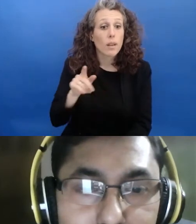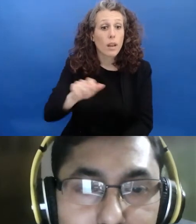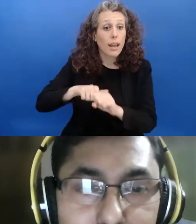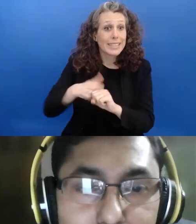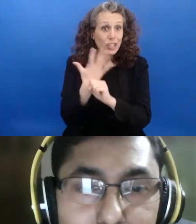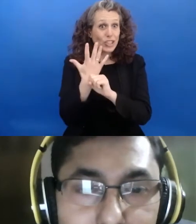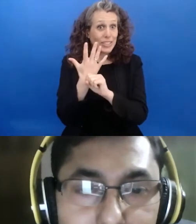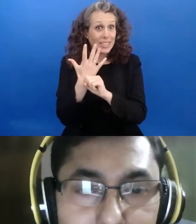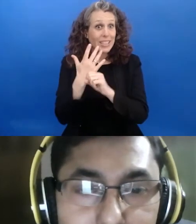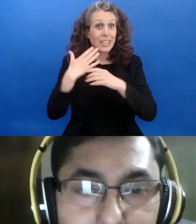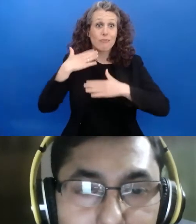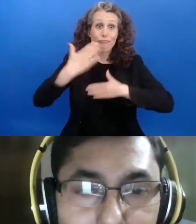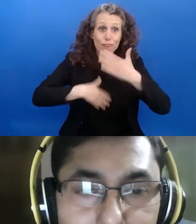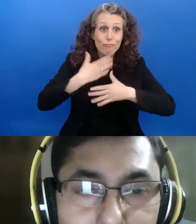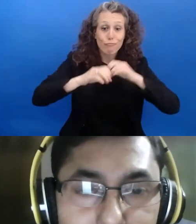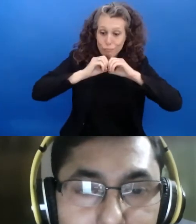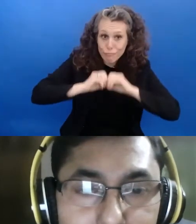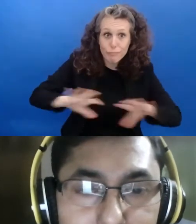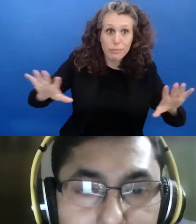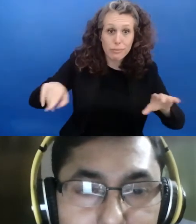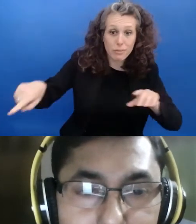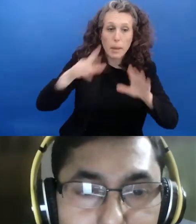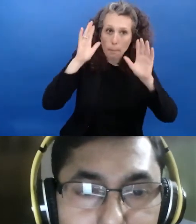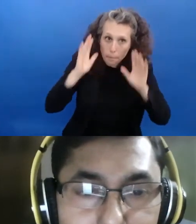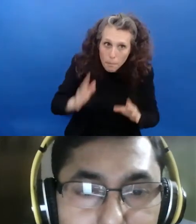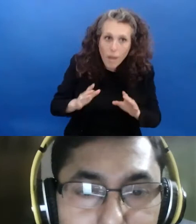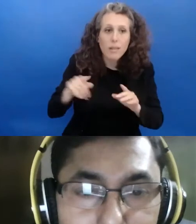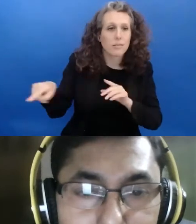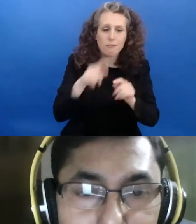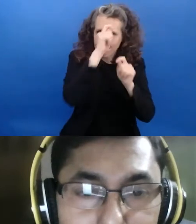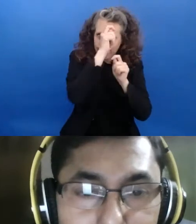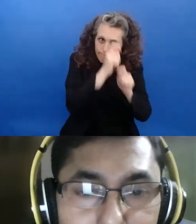is really based on the principles of inclusion and accessibility for